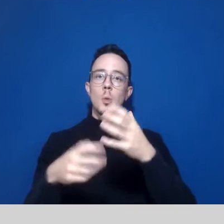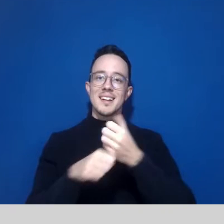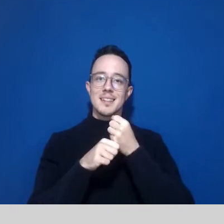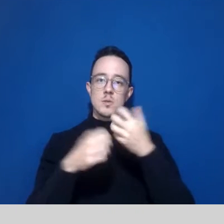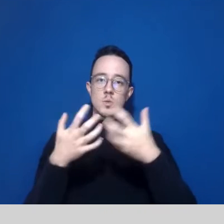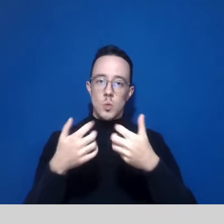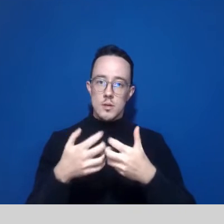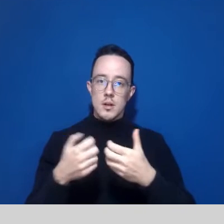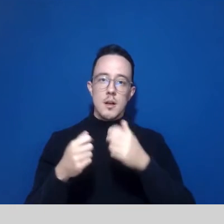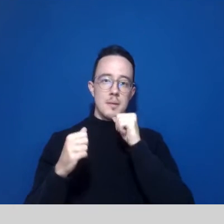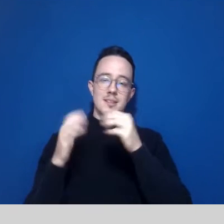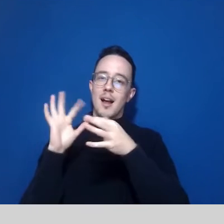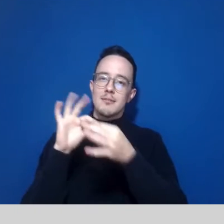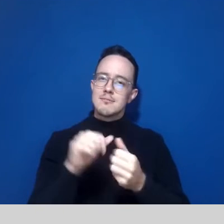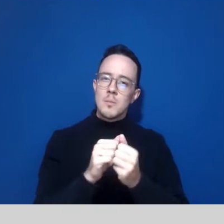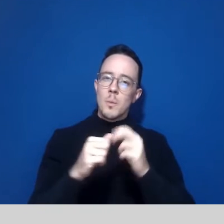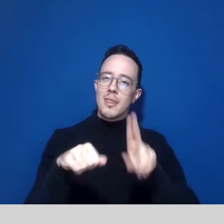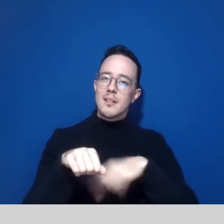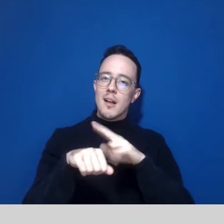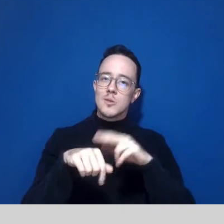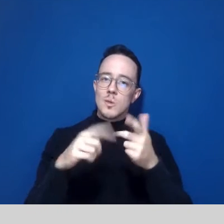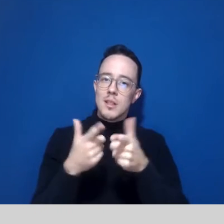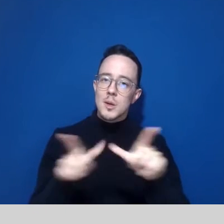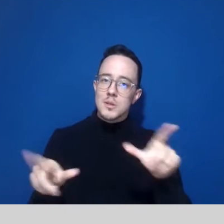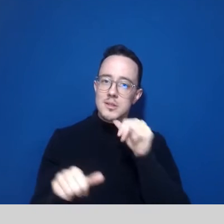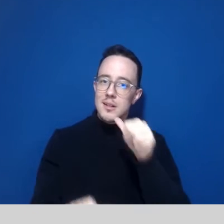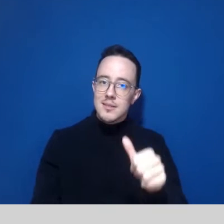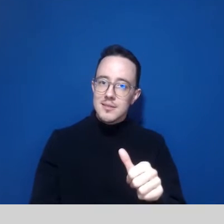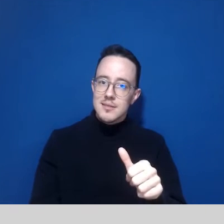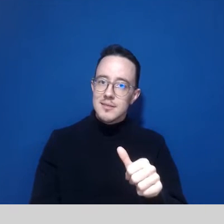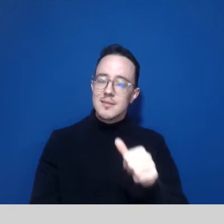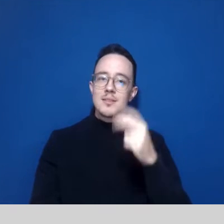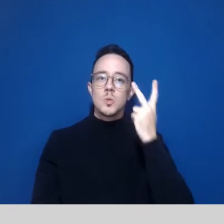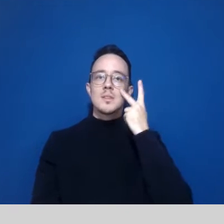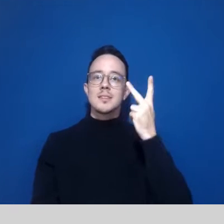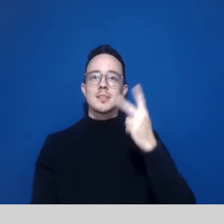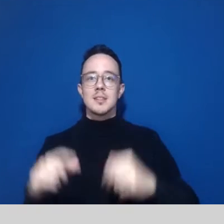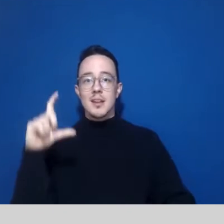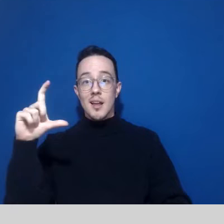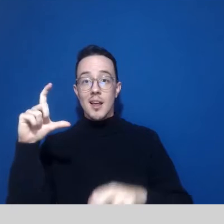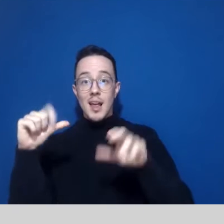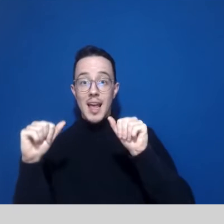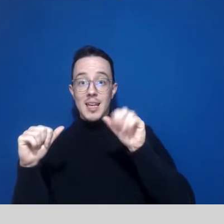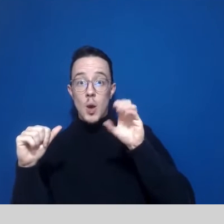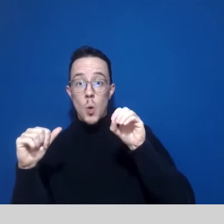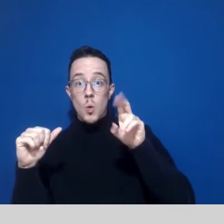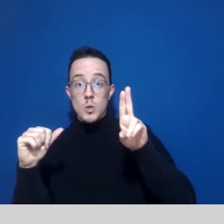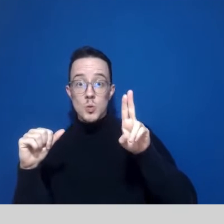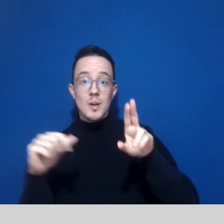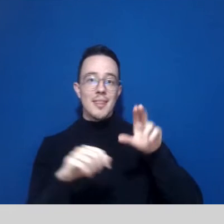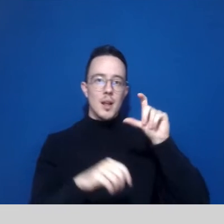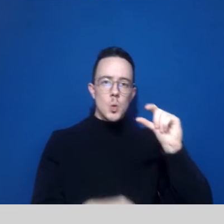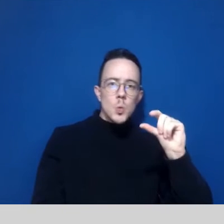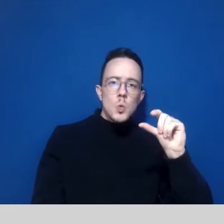You will get something that is sort, but that is not sort according to natural language, because you see, in this case, we have a uppercase